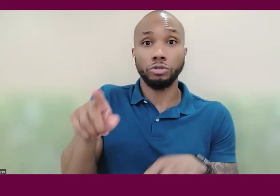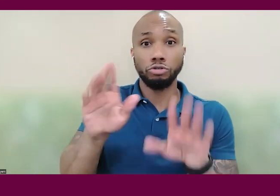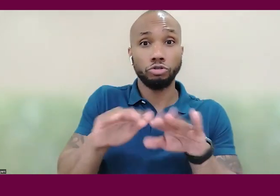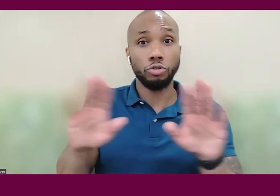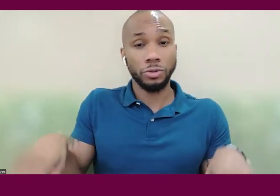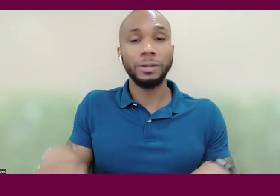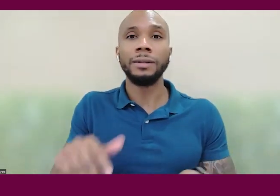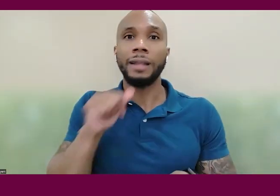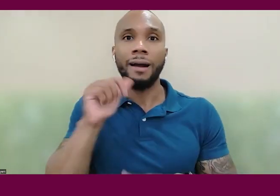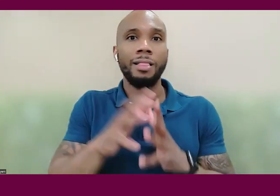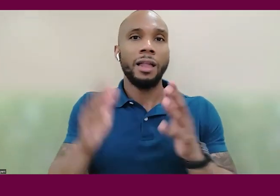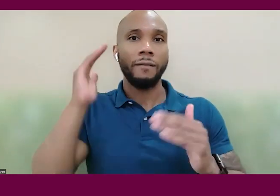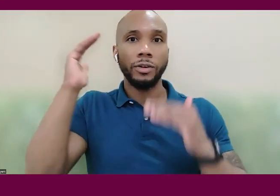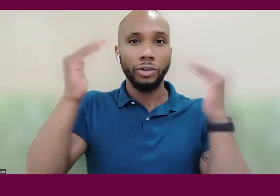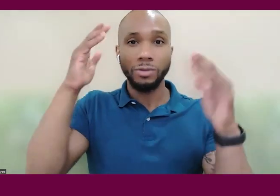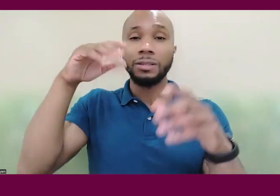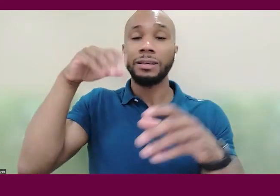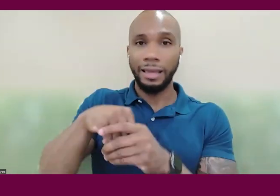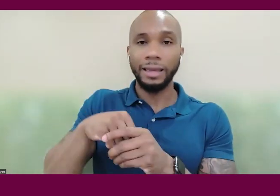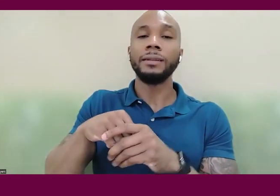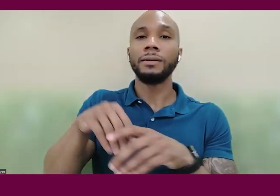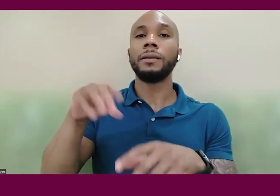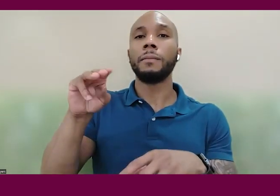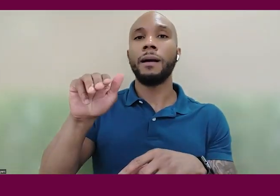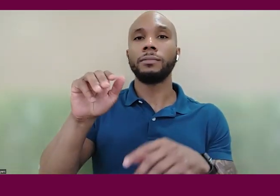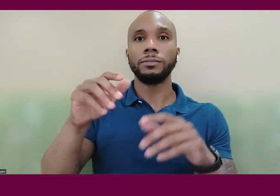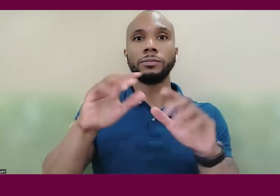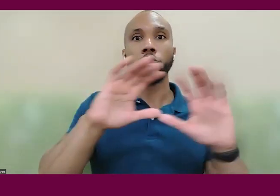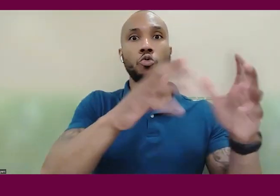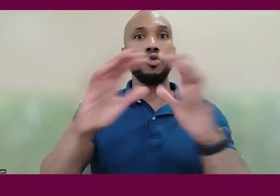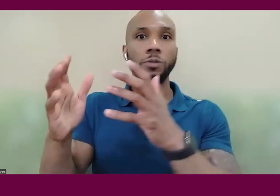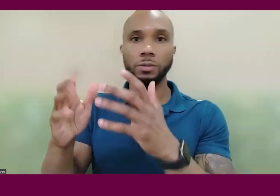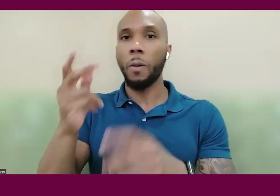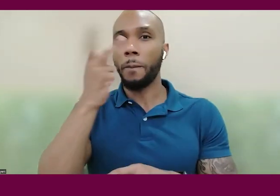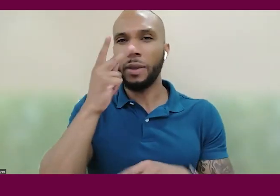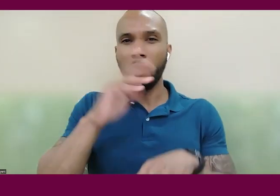because not a whole lot of adults, en masse, pee on themselves like that. These are children.